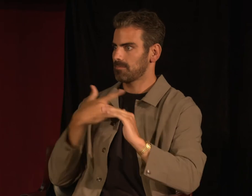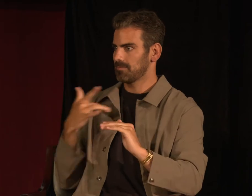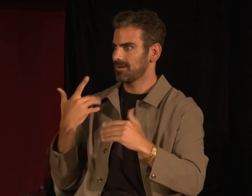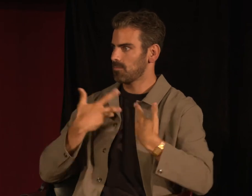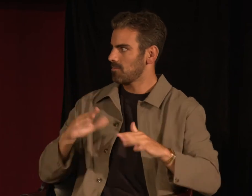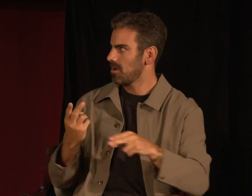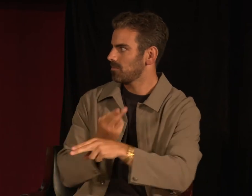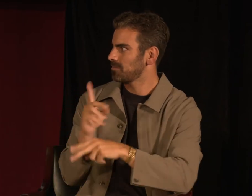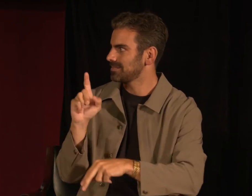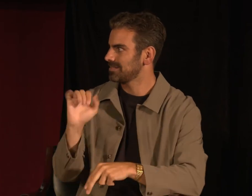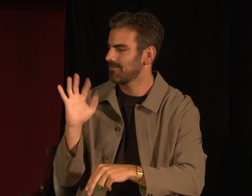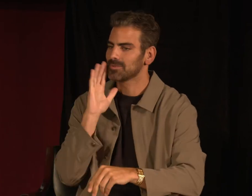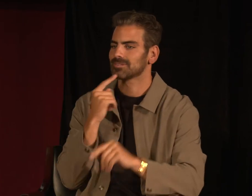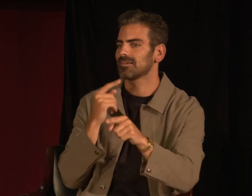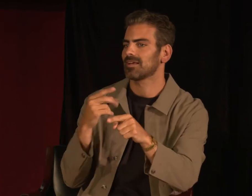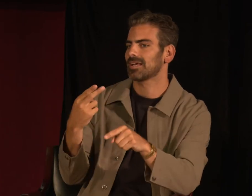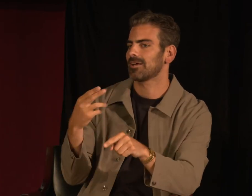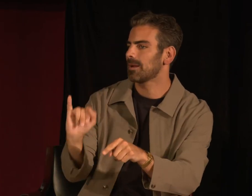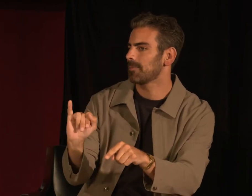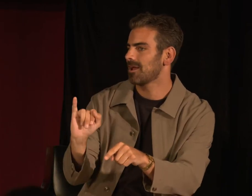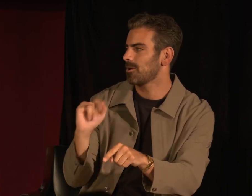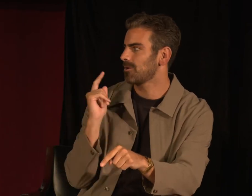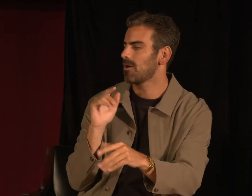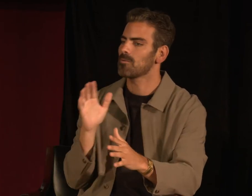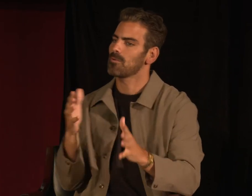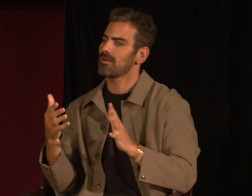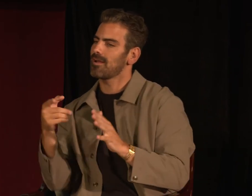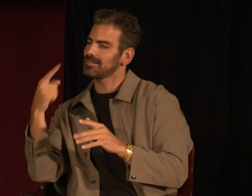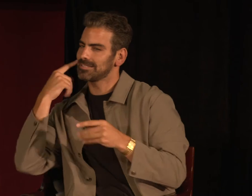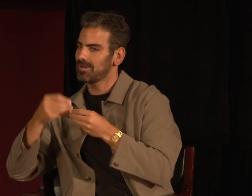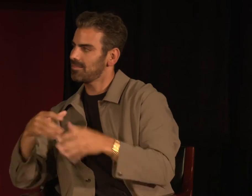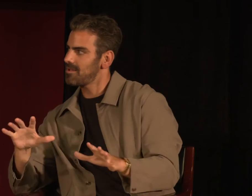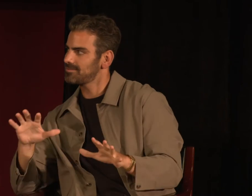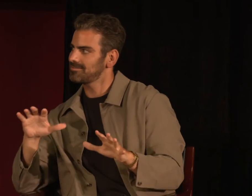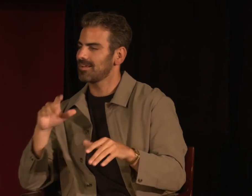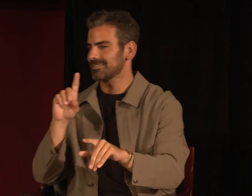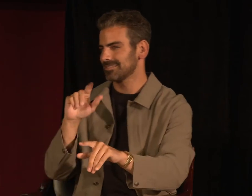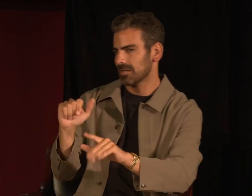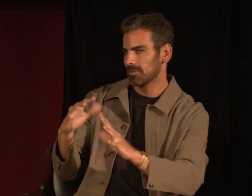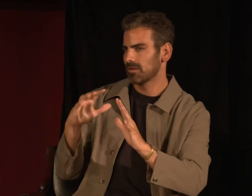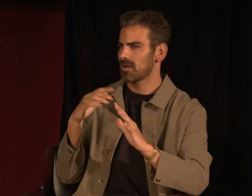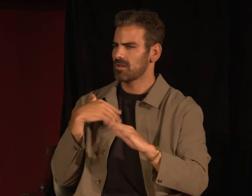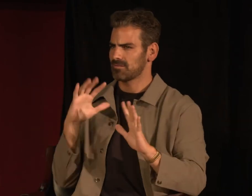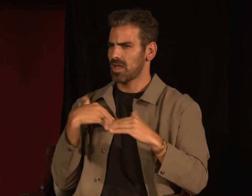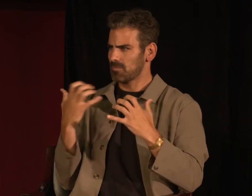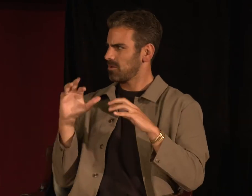hearing people really see Deafness as a negative, I could actually play with it. Right. So many people assume that hearing impaired might be better.